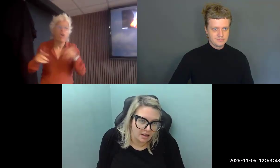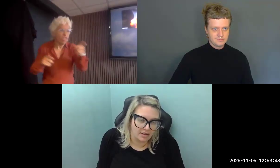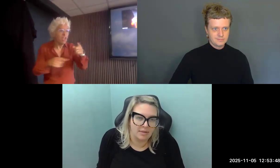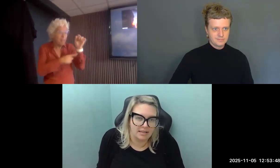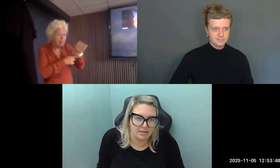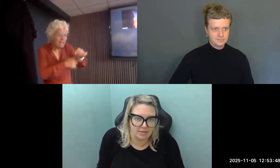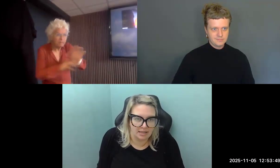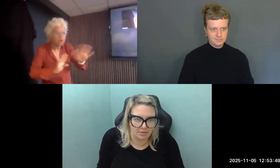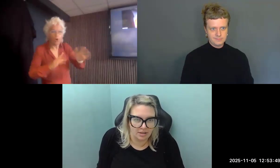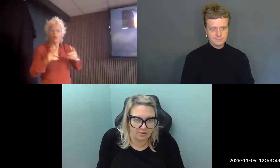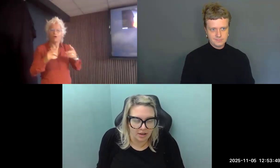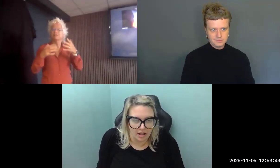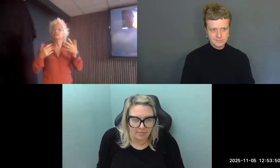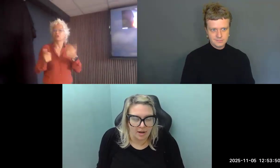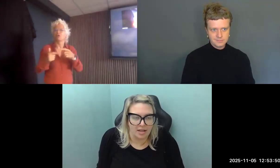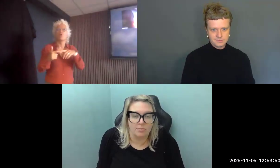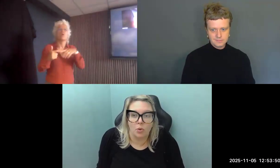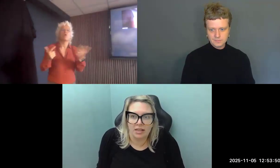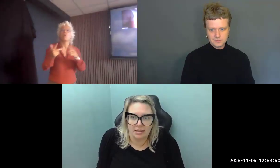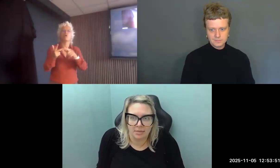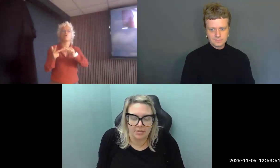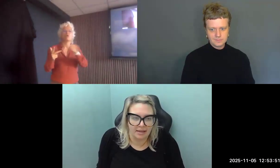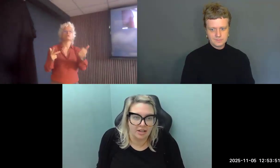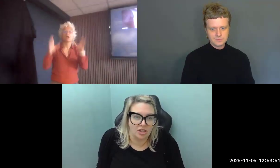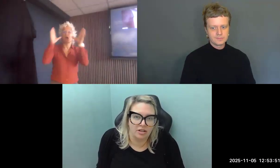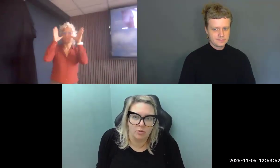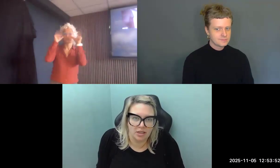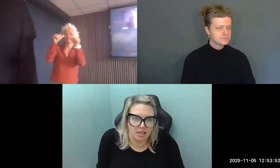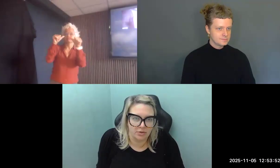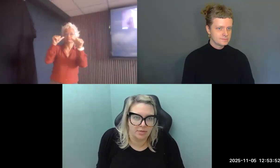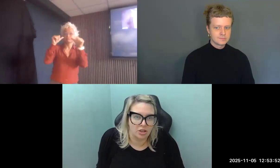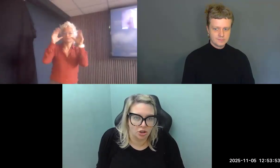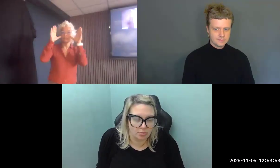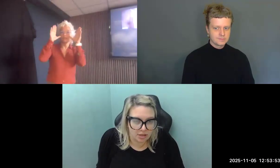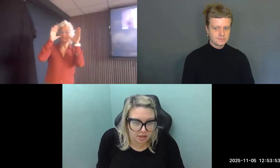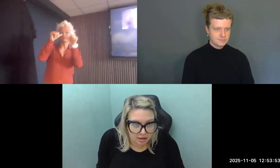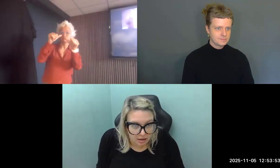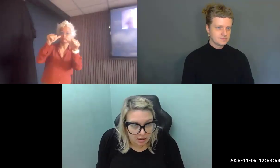That means some sort of has bought into something that they shouldn't have bought into has been duped.